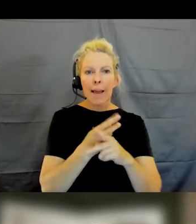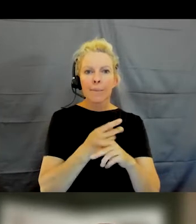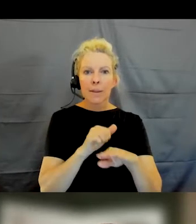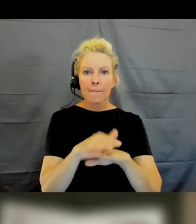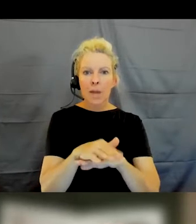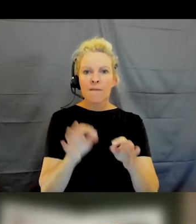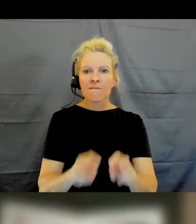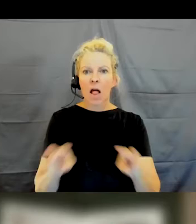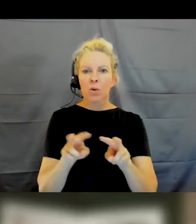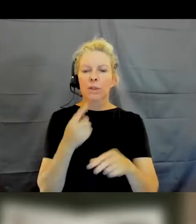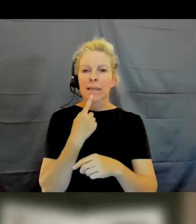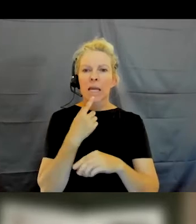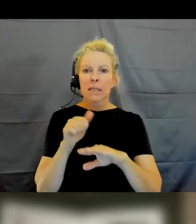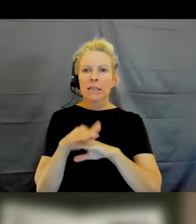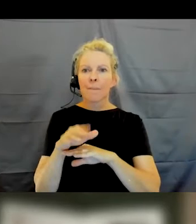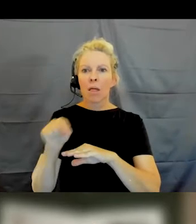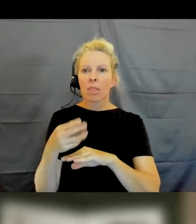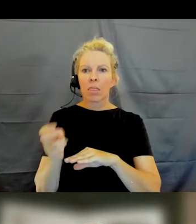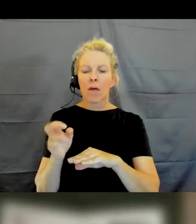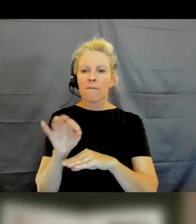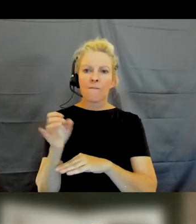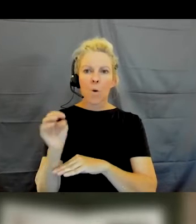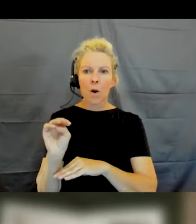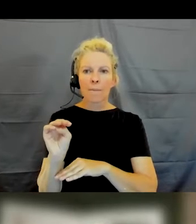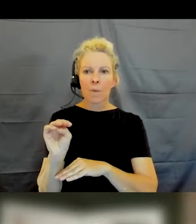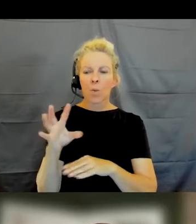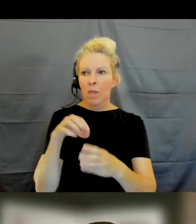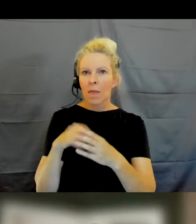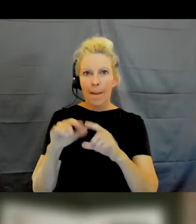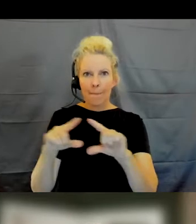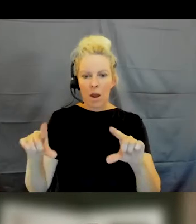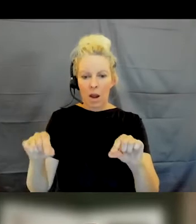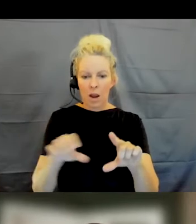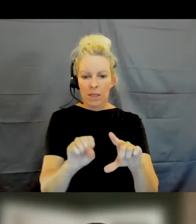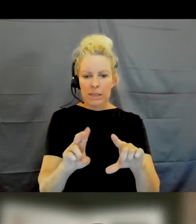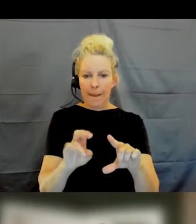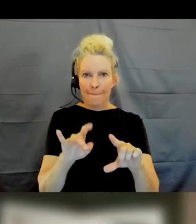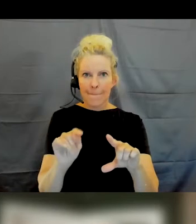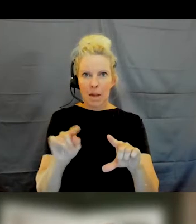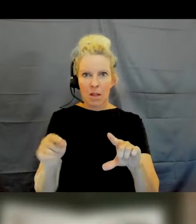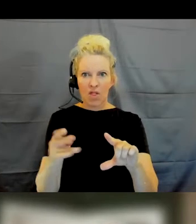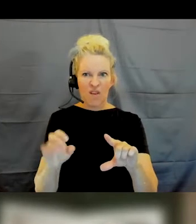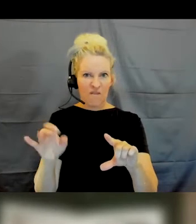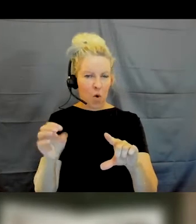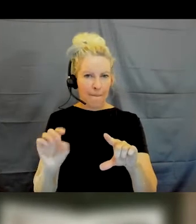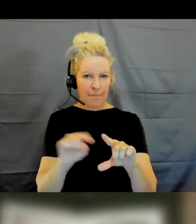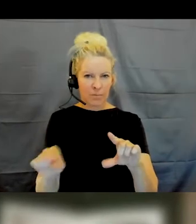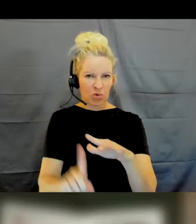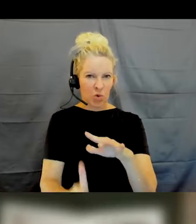say submit the form in that button element, input type submit would show up in the browser,